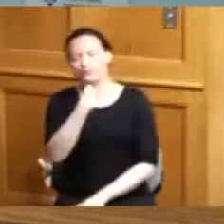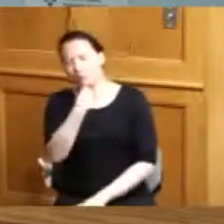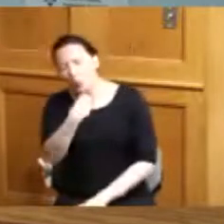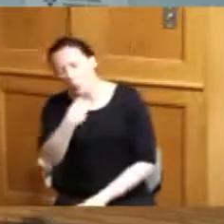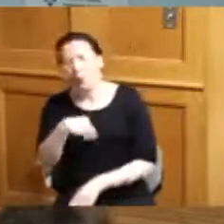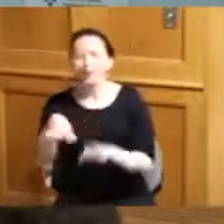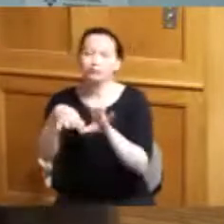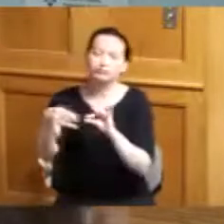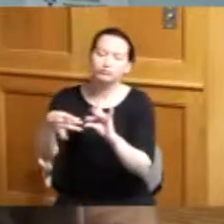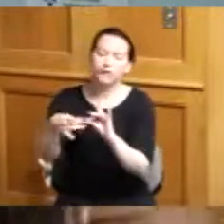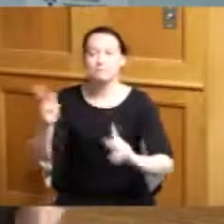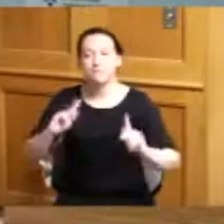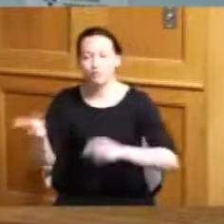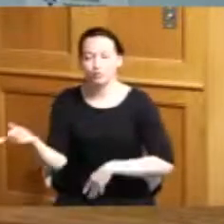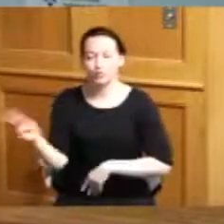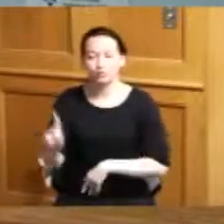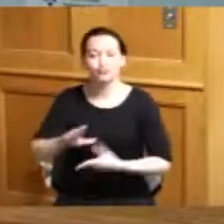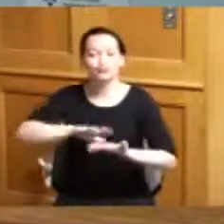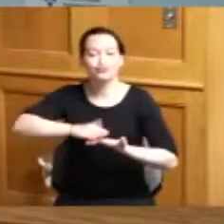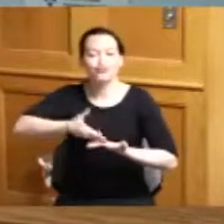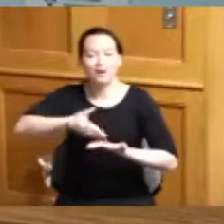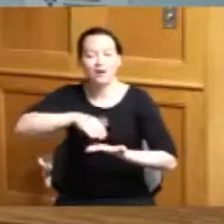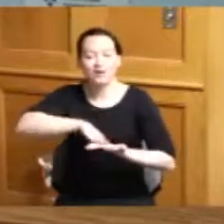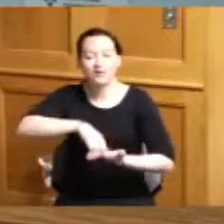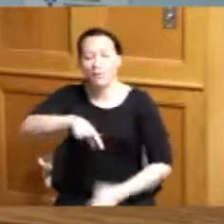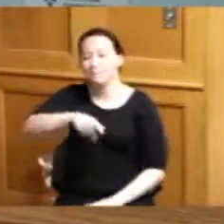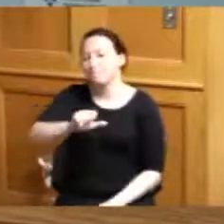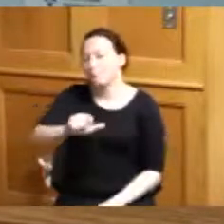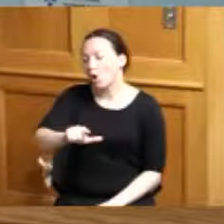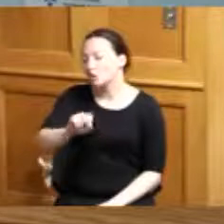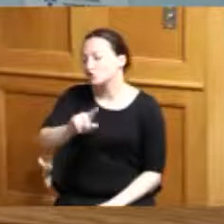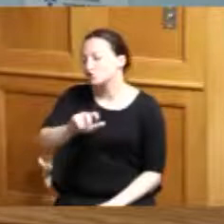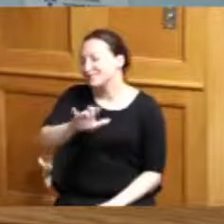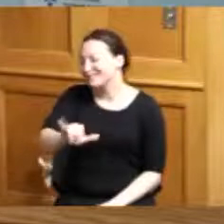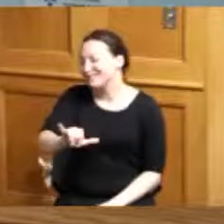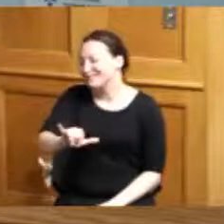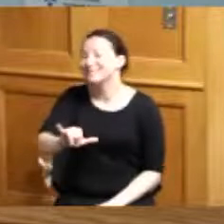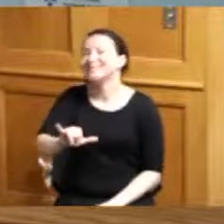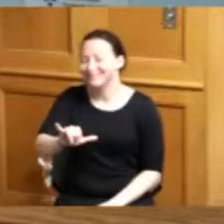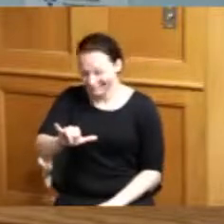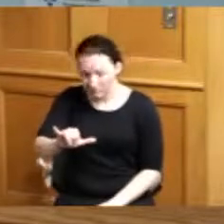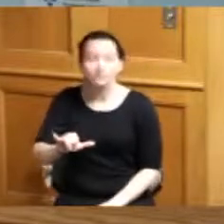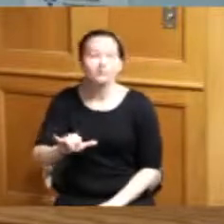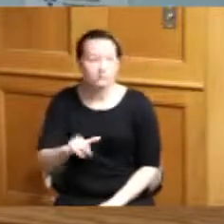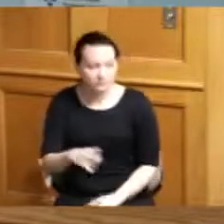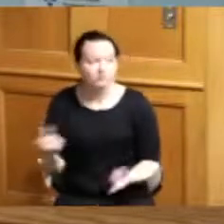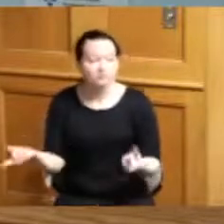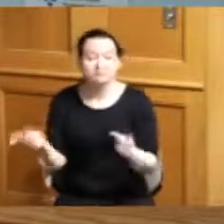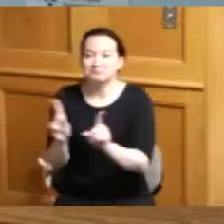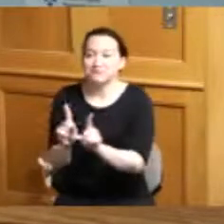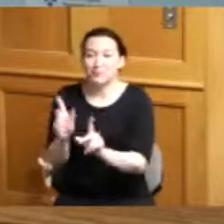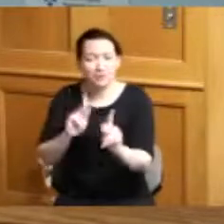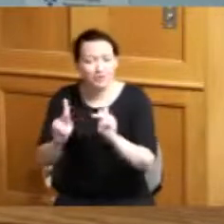somebody who's coming on Chef Paul Sturkey he's coming with me you know uh people from channel